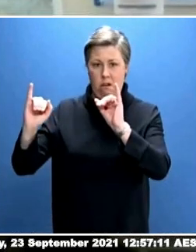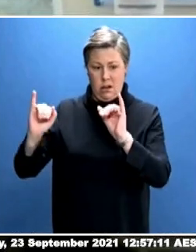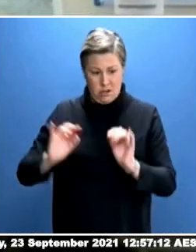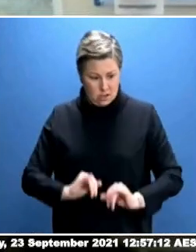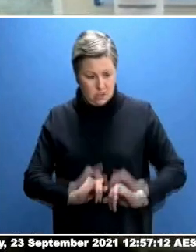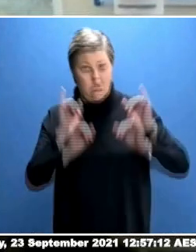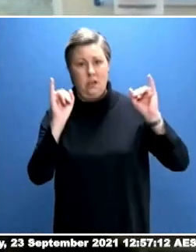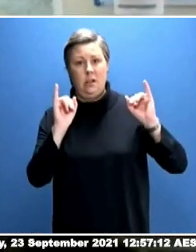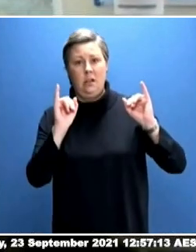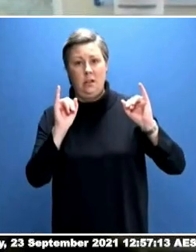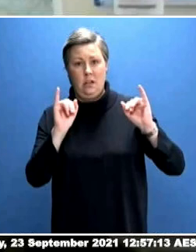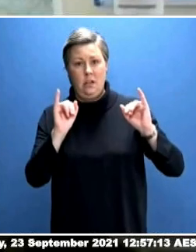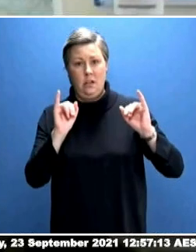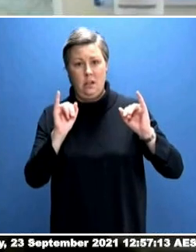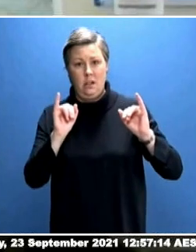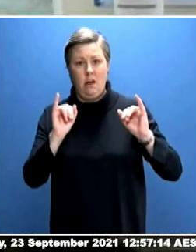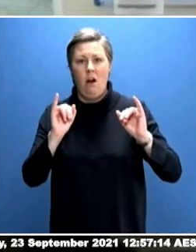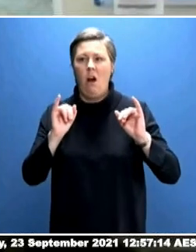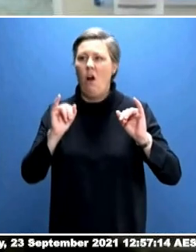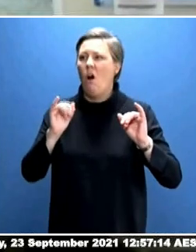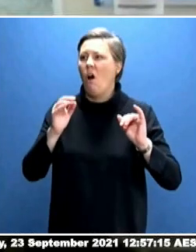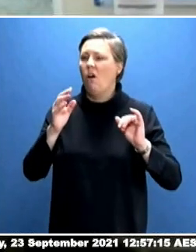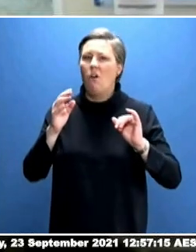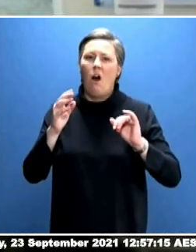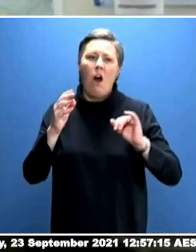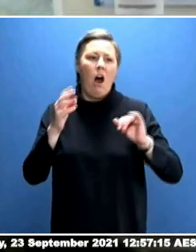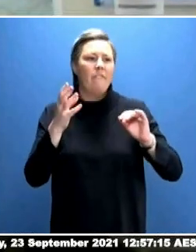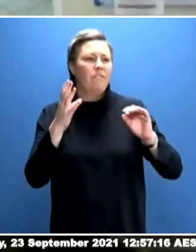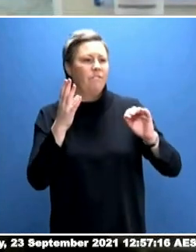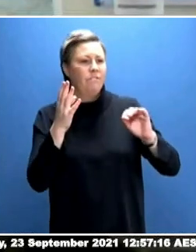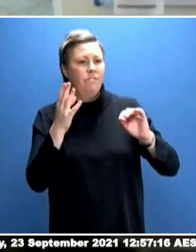That's the justice agency or Aboriginal health or other